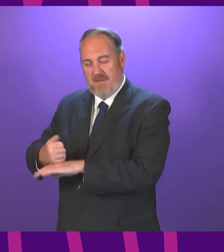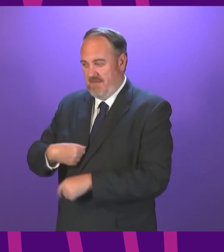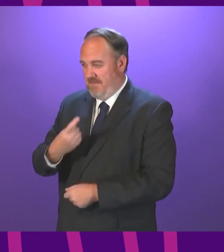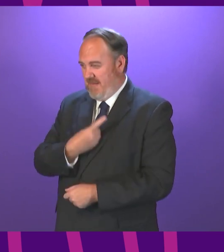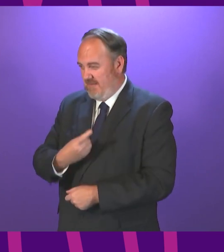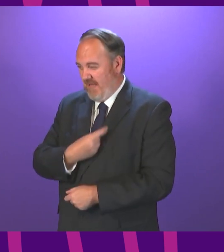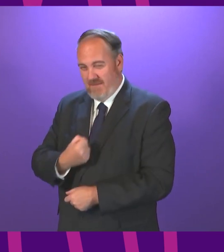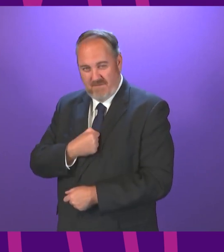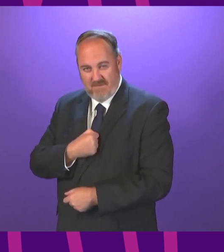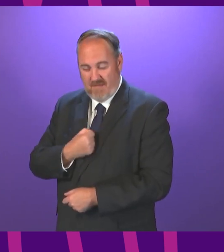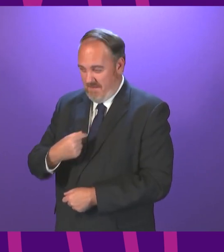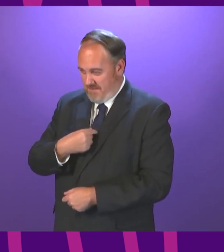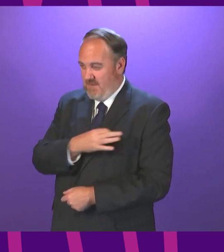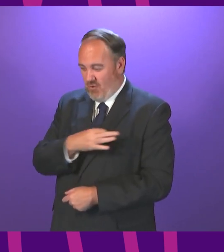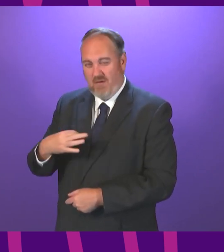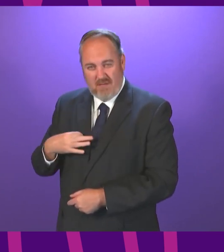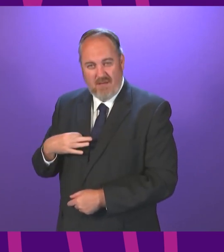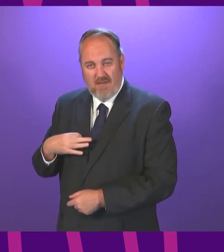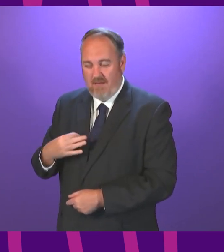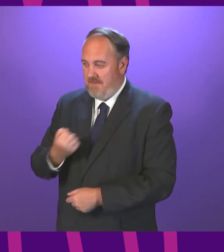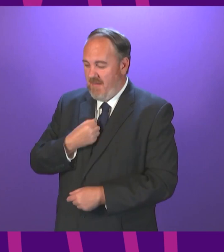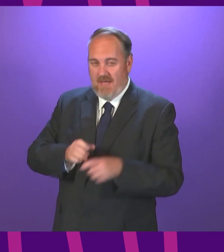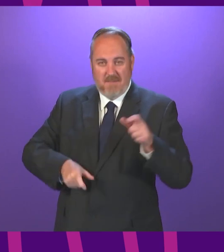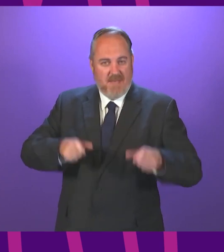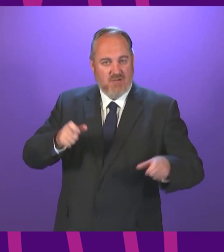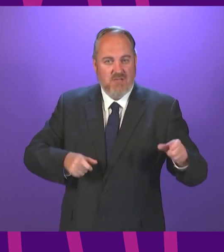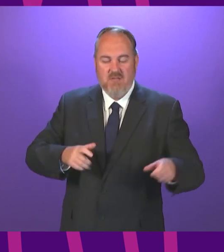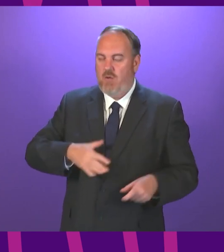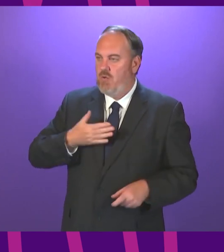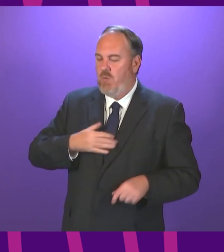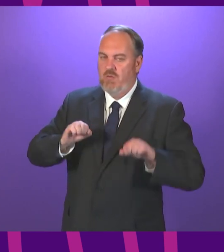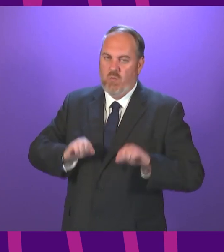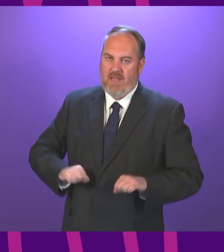the poor Scottish sufferers of long Covid and I cannot wait that long. We are desperate for help.